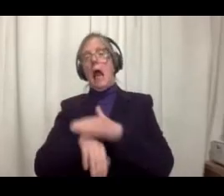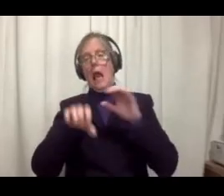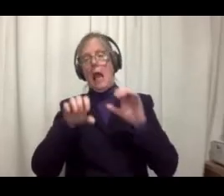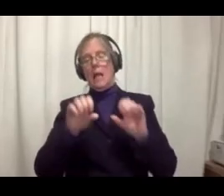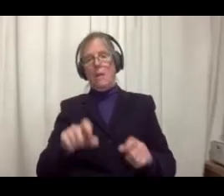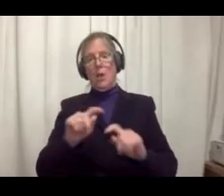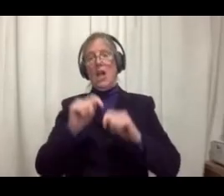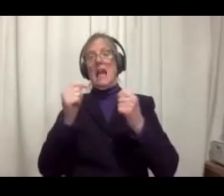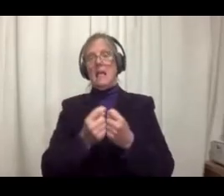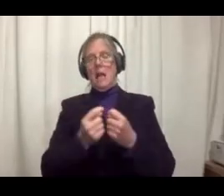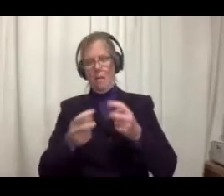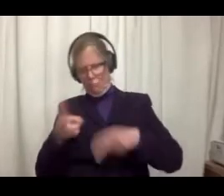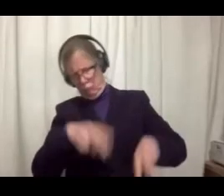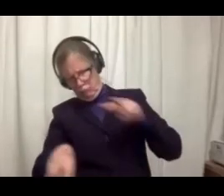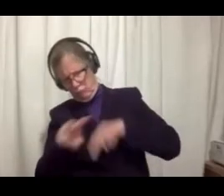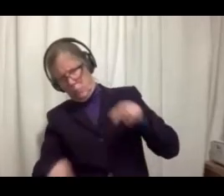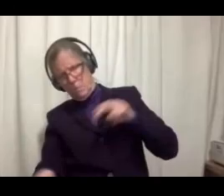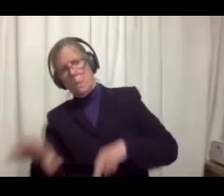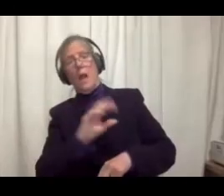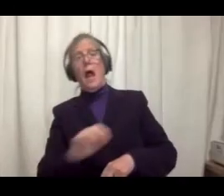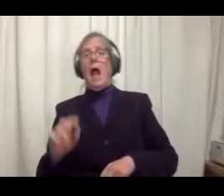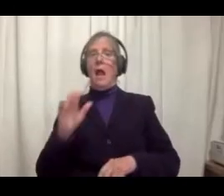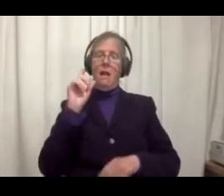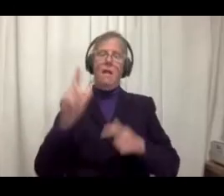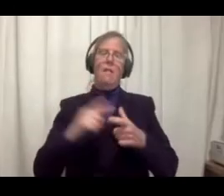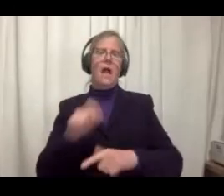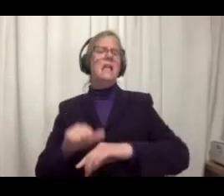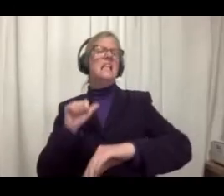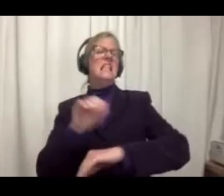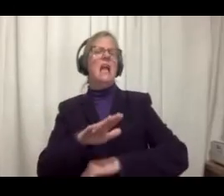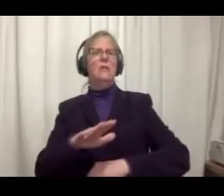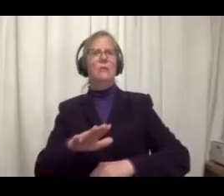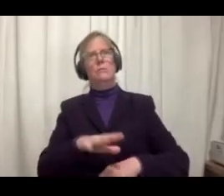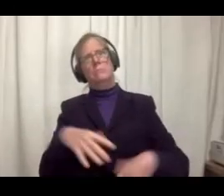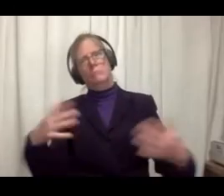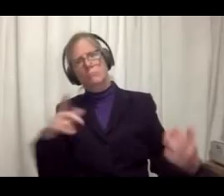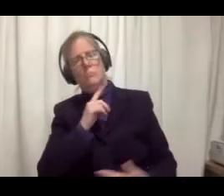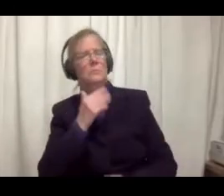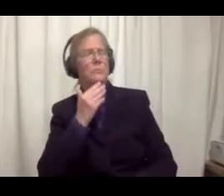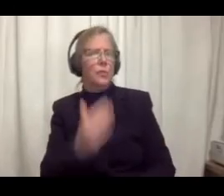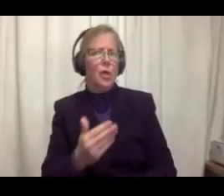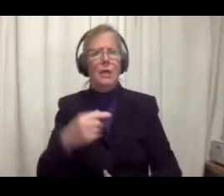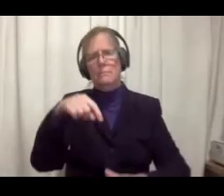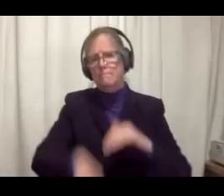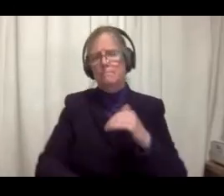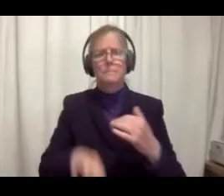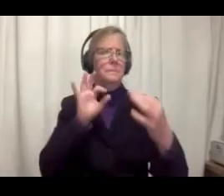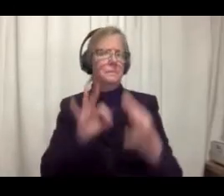receive detailed, comprehensive feedback to help identify what needs to be addressed.